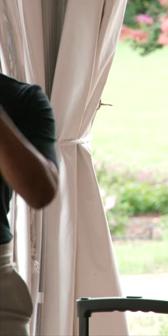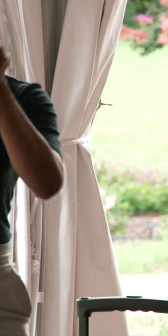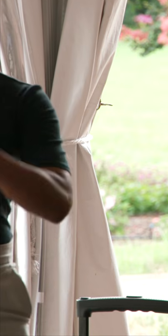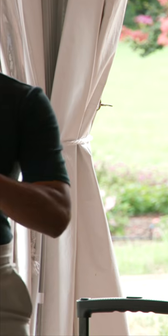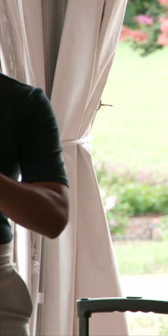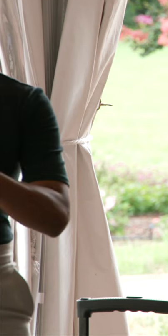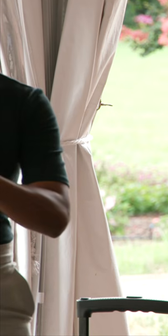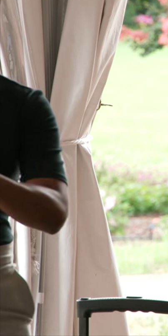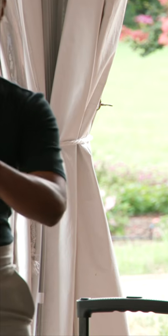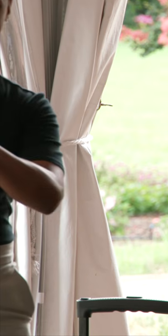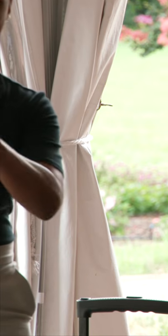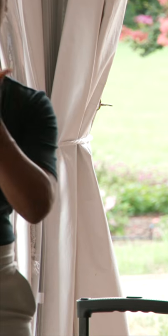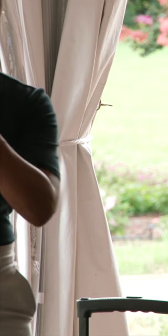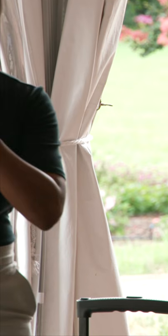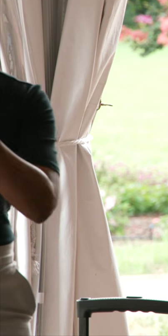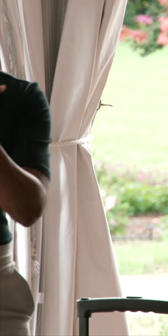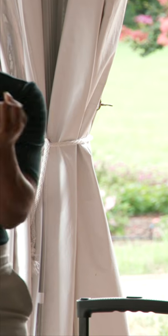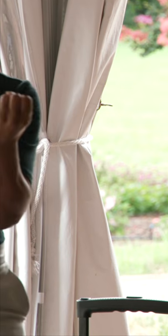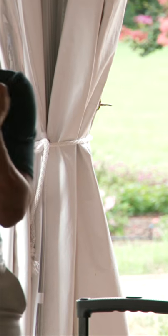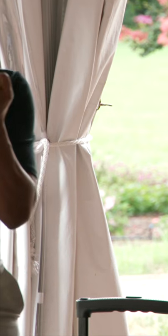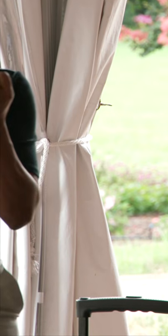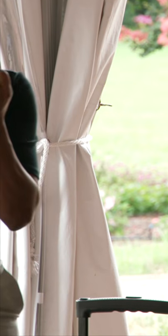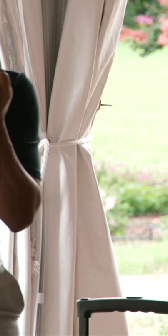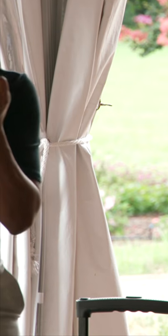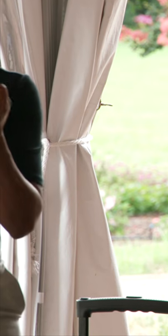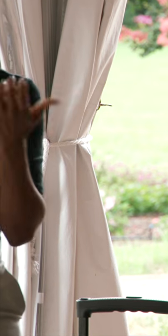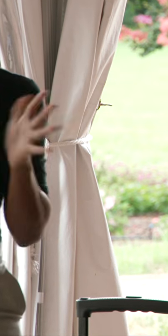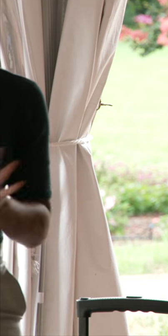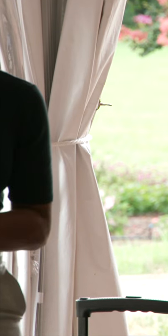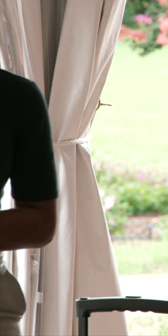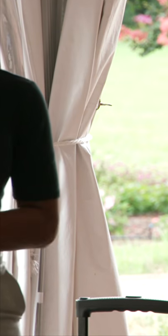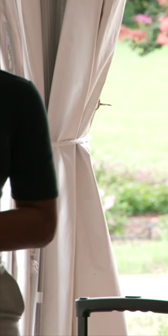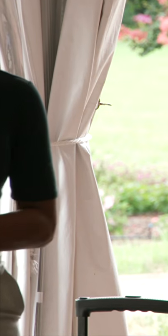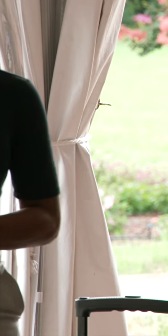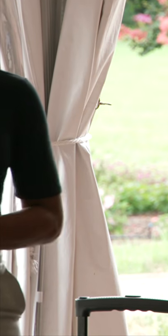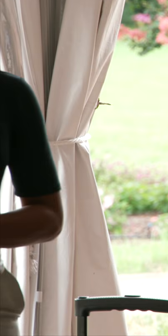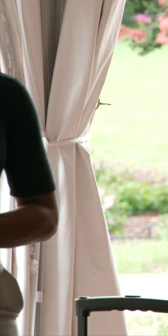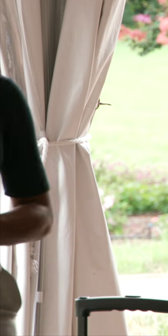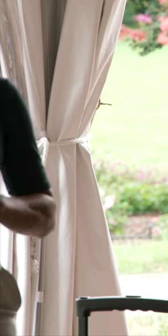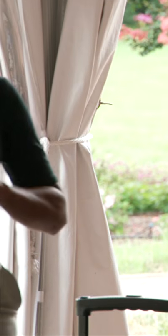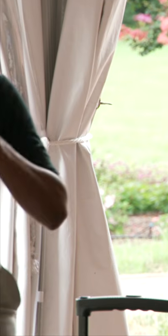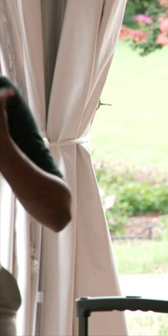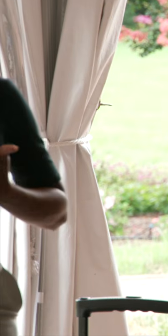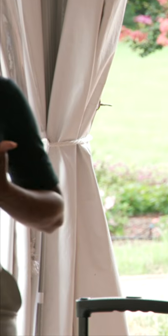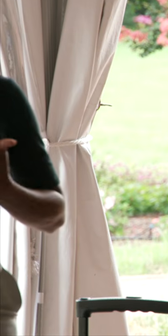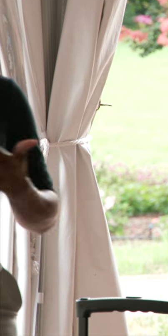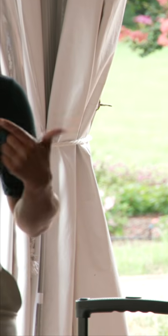and having the empathy of knowing what it's like to become a patient, which is so important to me,